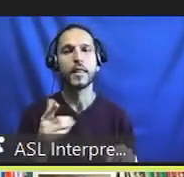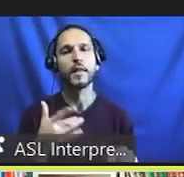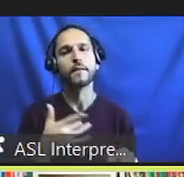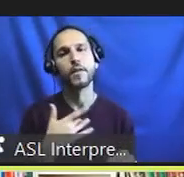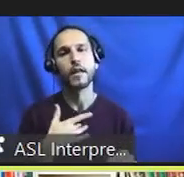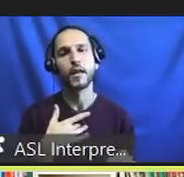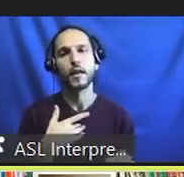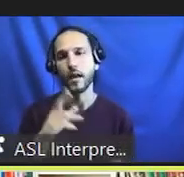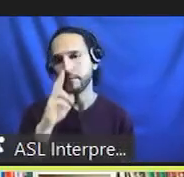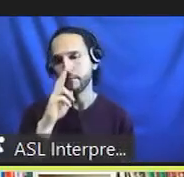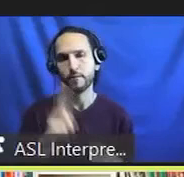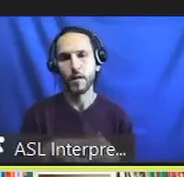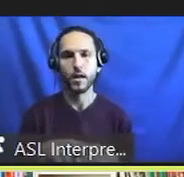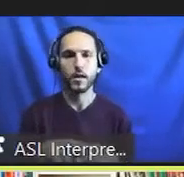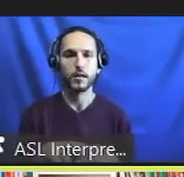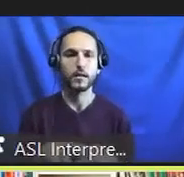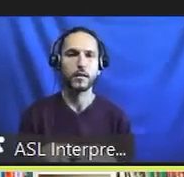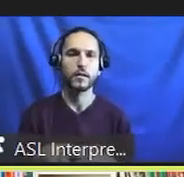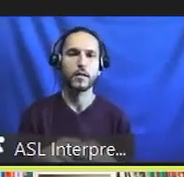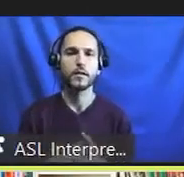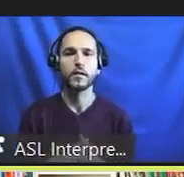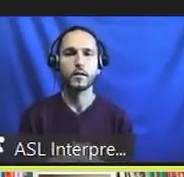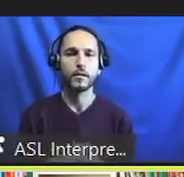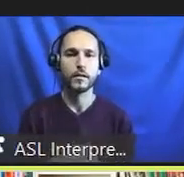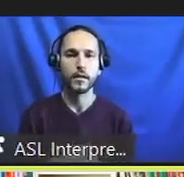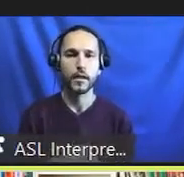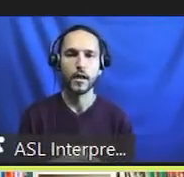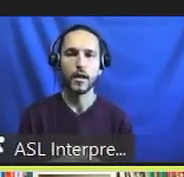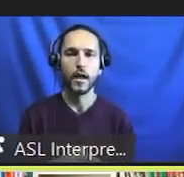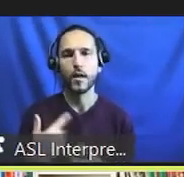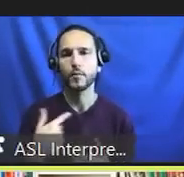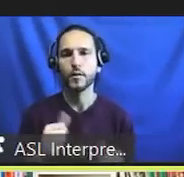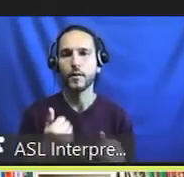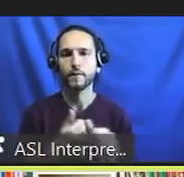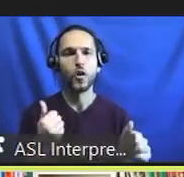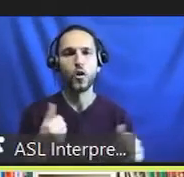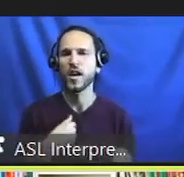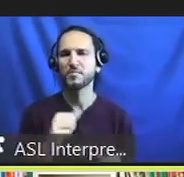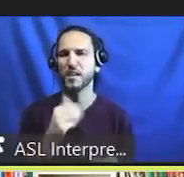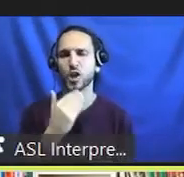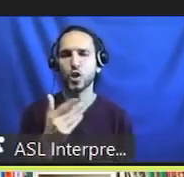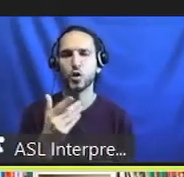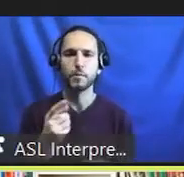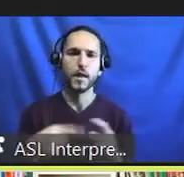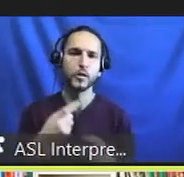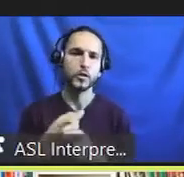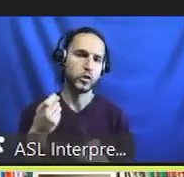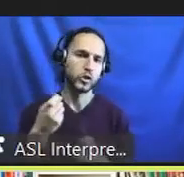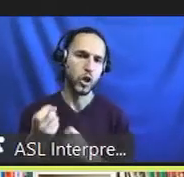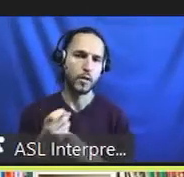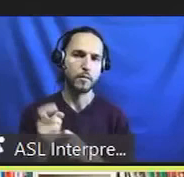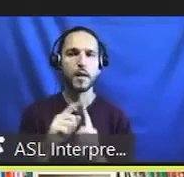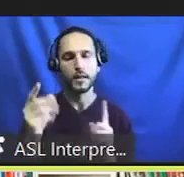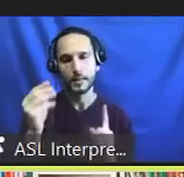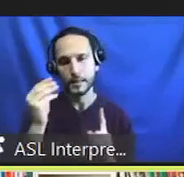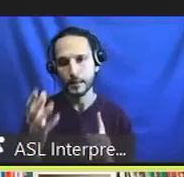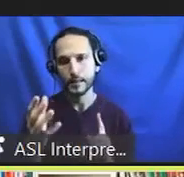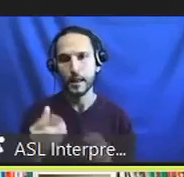been having fun the whole time. But I think I'm going to avoid that. I'm not very good at jokes. But I will tell you that I'm really glad that you